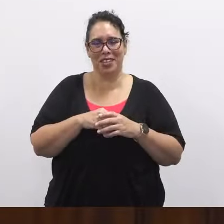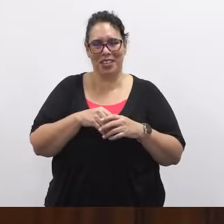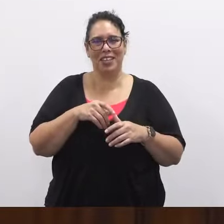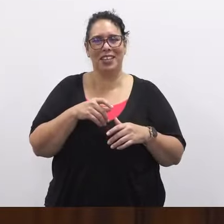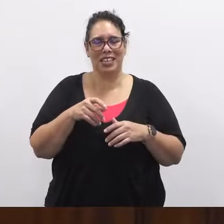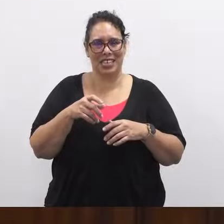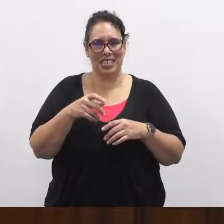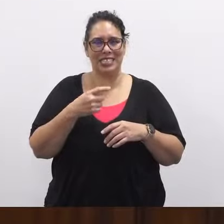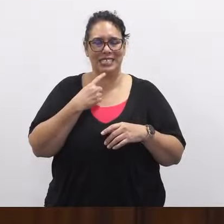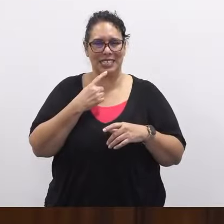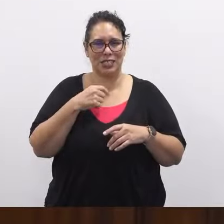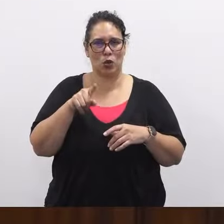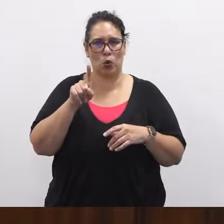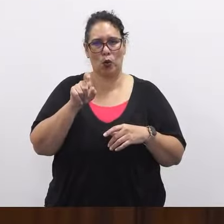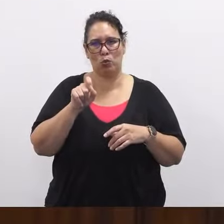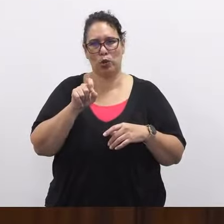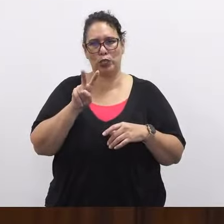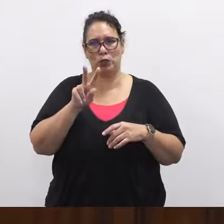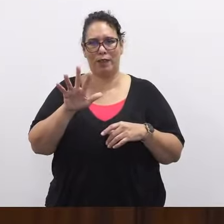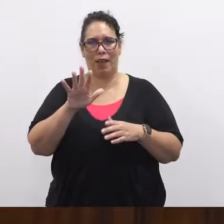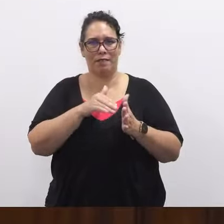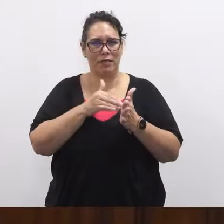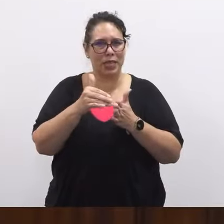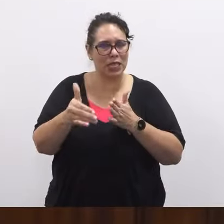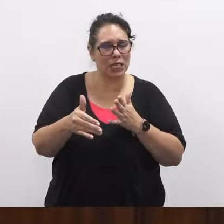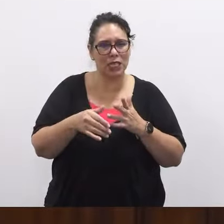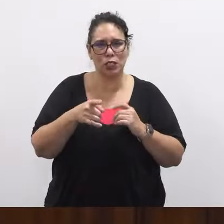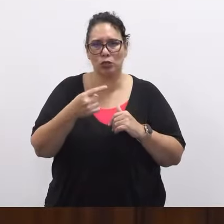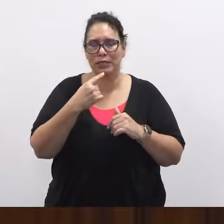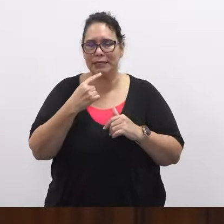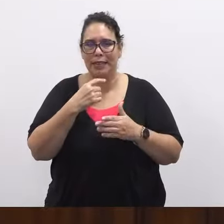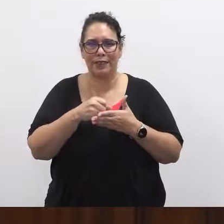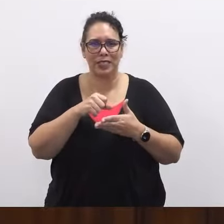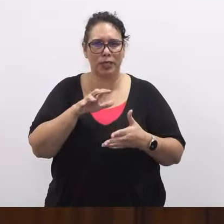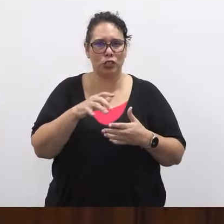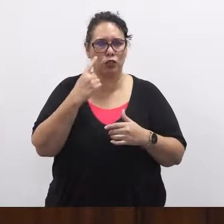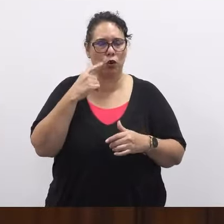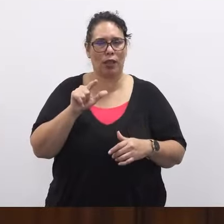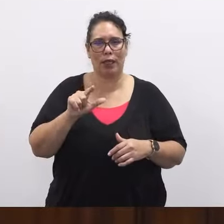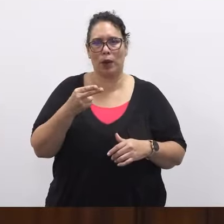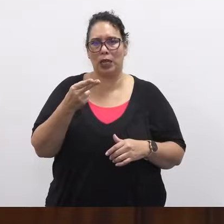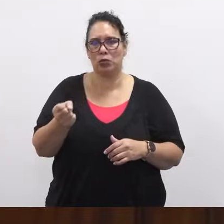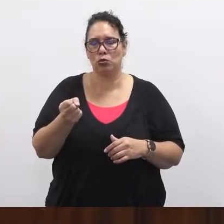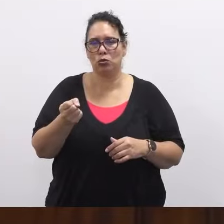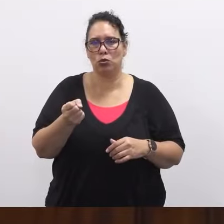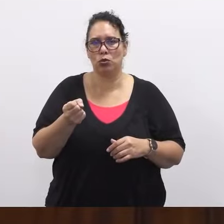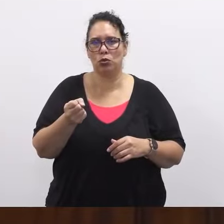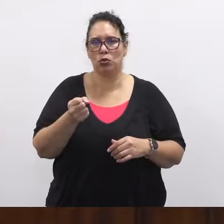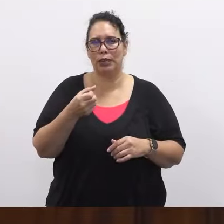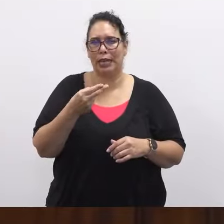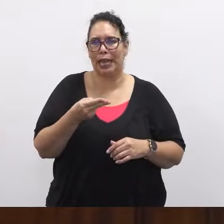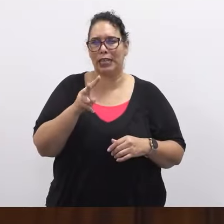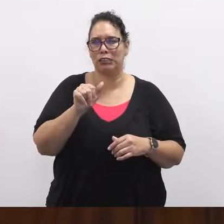where it says at 1.25 million of expenditures for the Lakewood High School HVAC project?